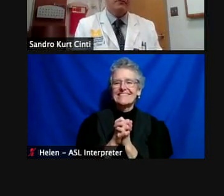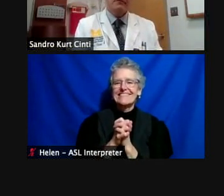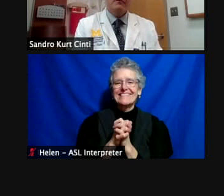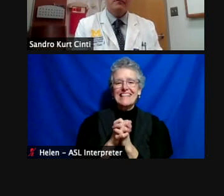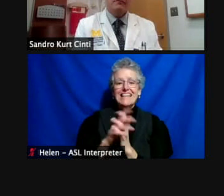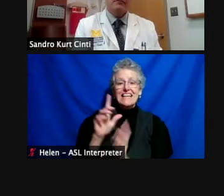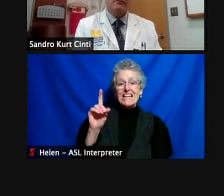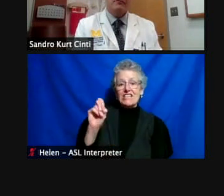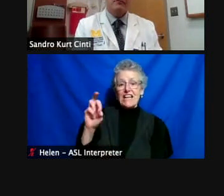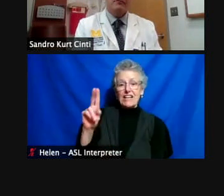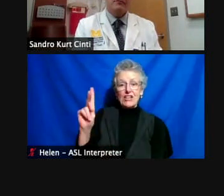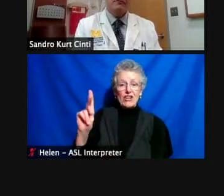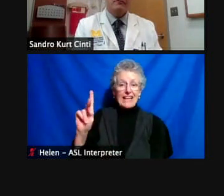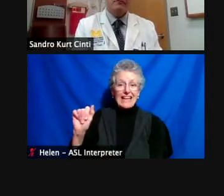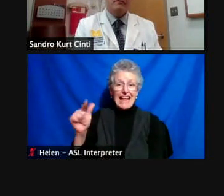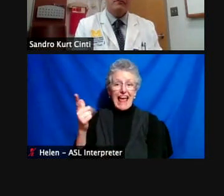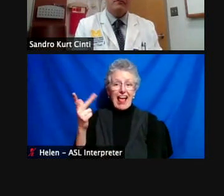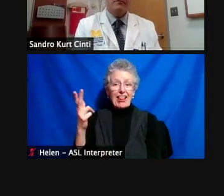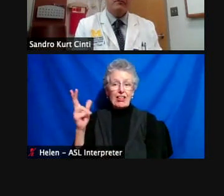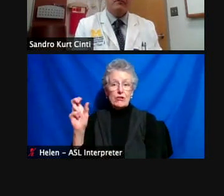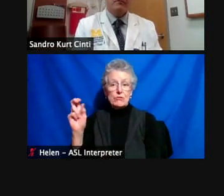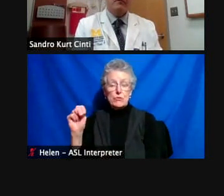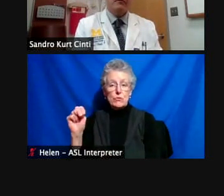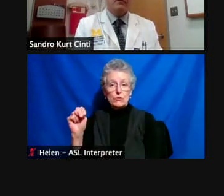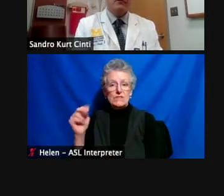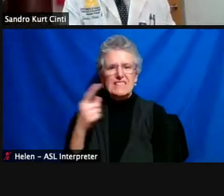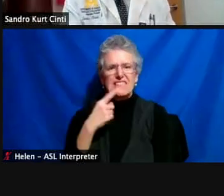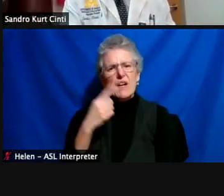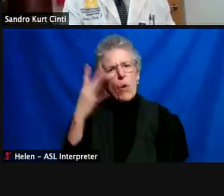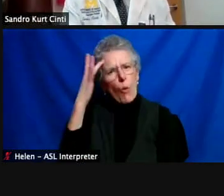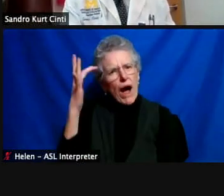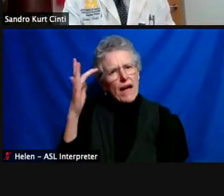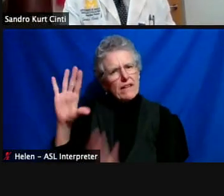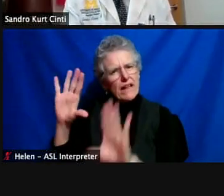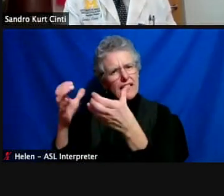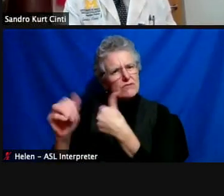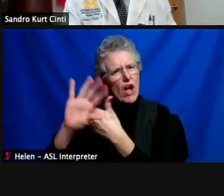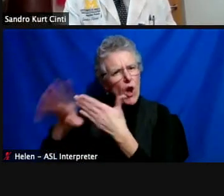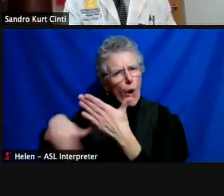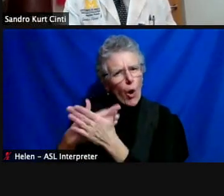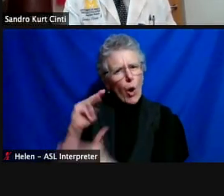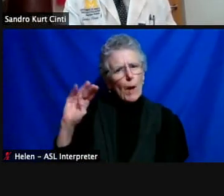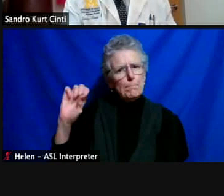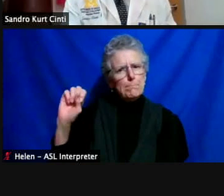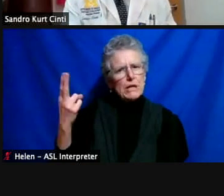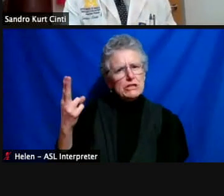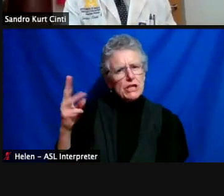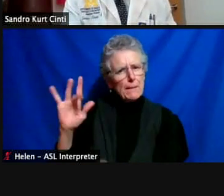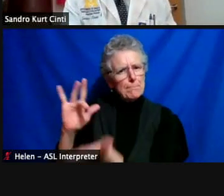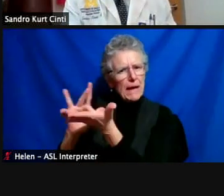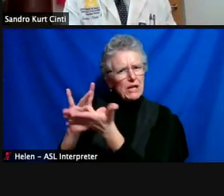Question is, why do they classify all of Michigan Medicine employees in 1A when not all of the employees